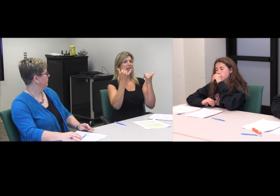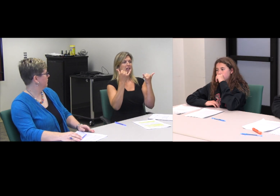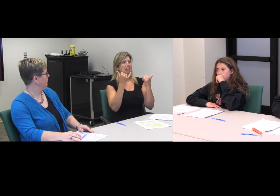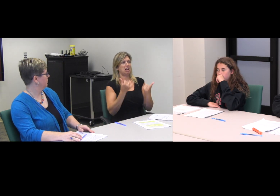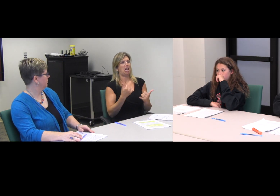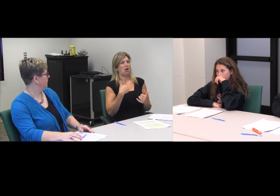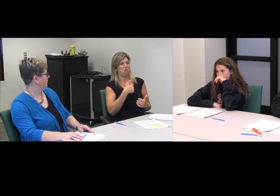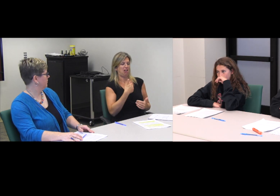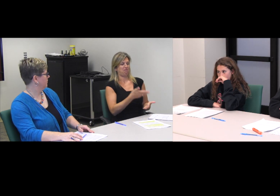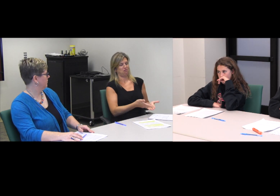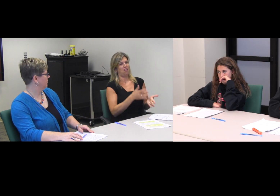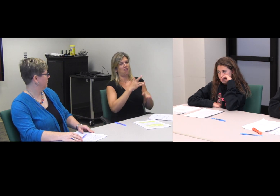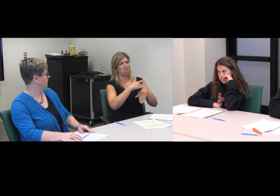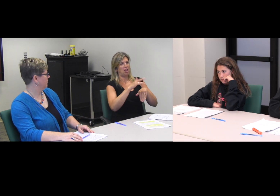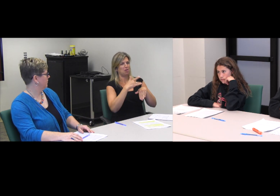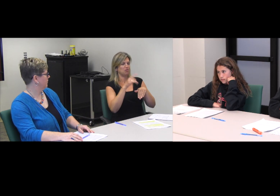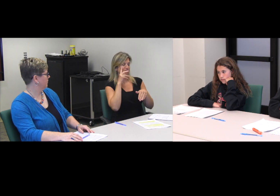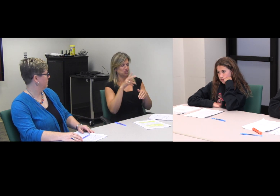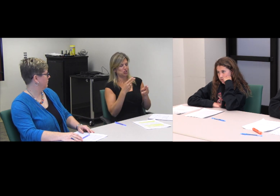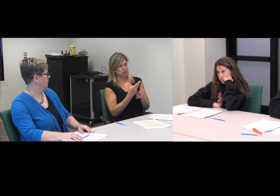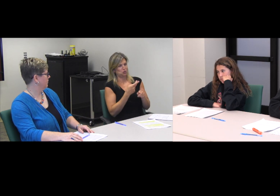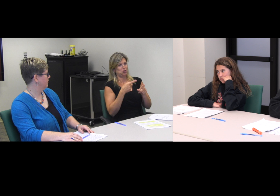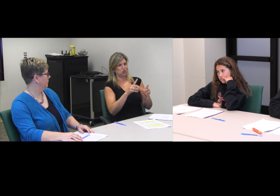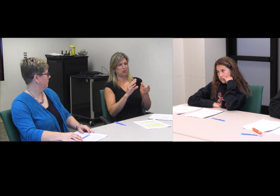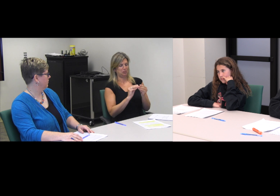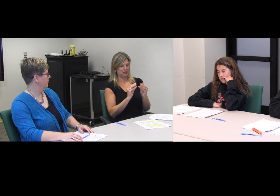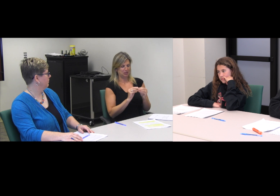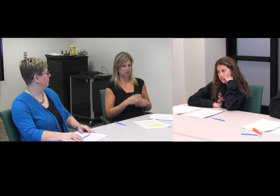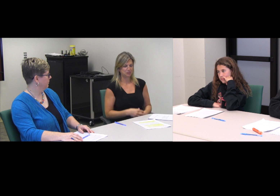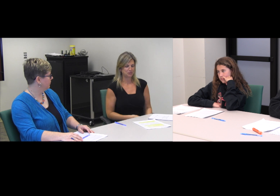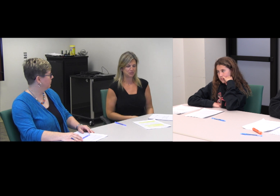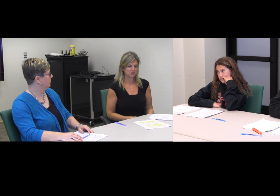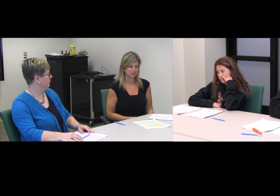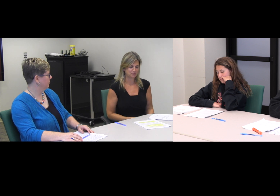You can refer to this during the meeting.